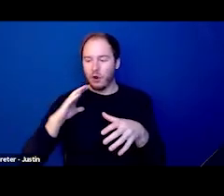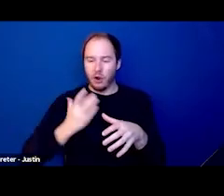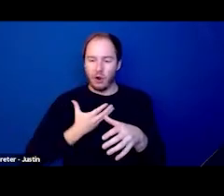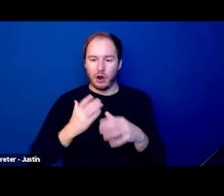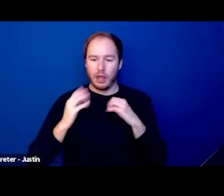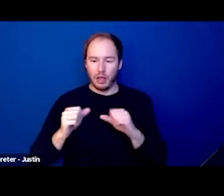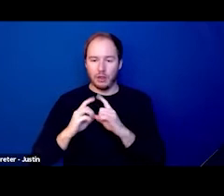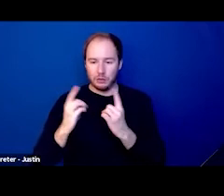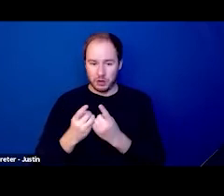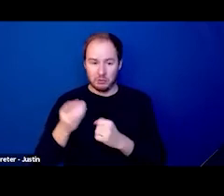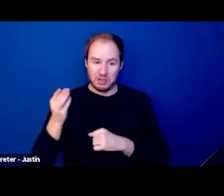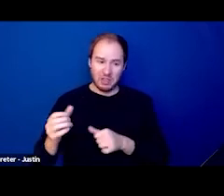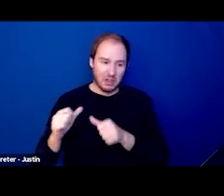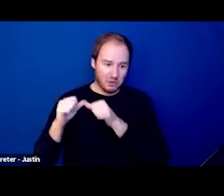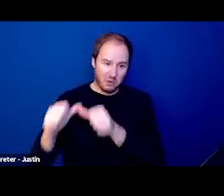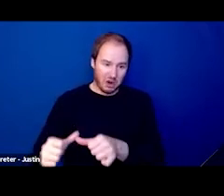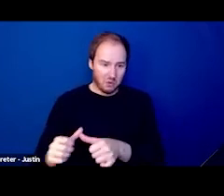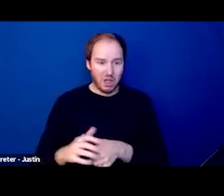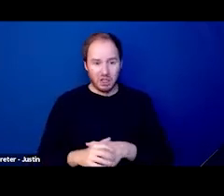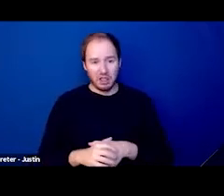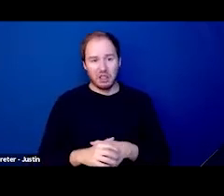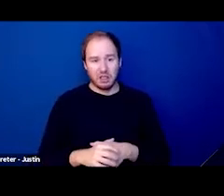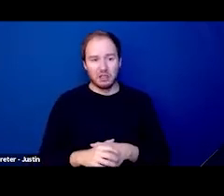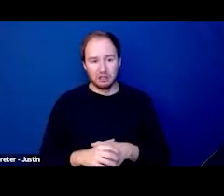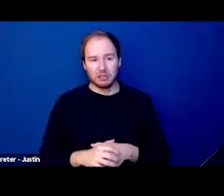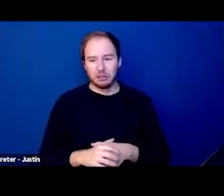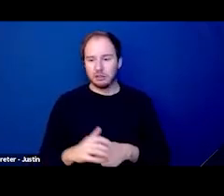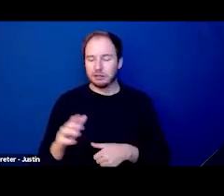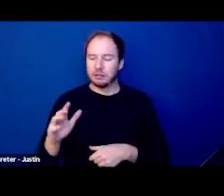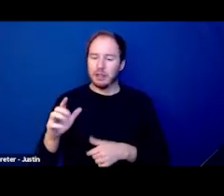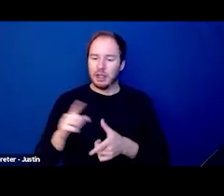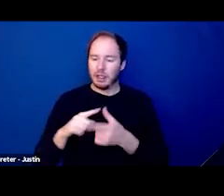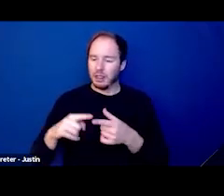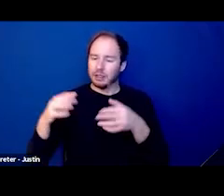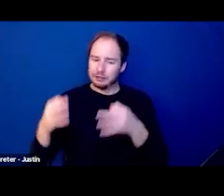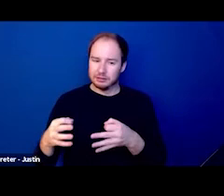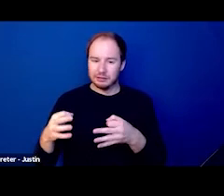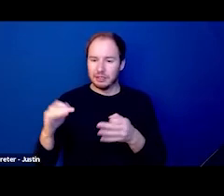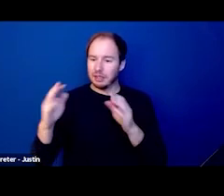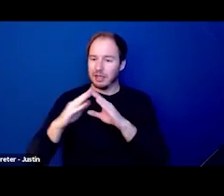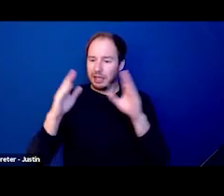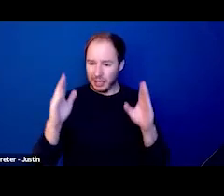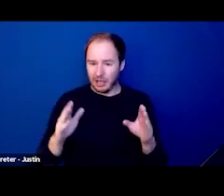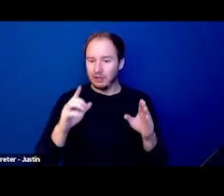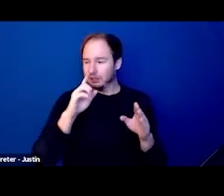We were there for quite a while, 'cause that's kind of the time where it was determined that housing is a social determinant of health